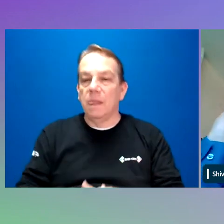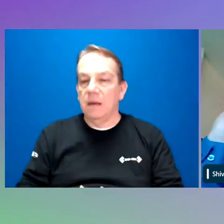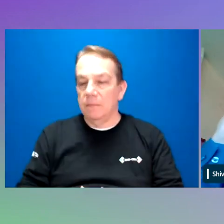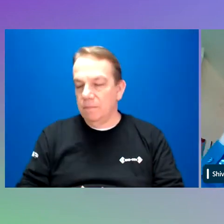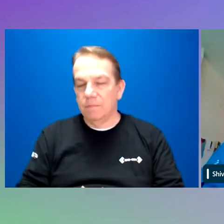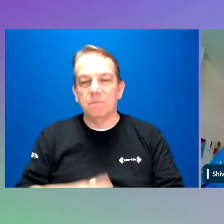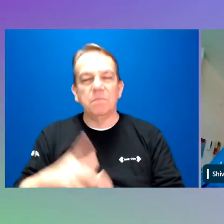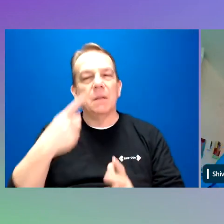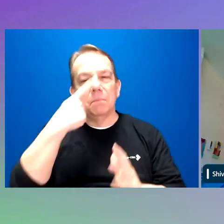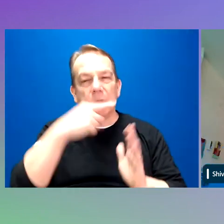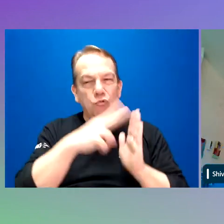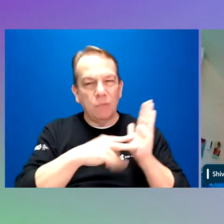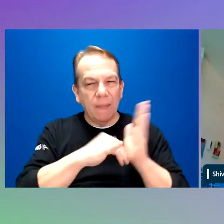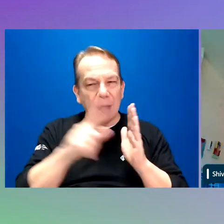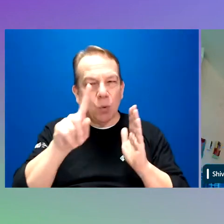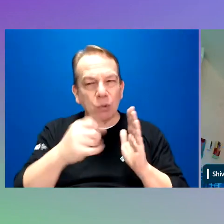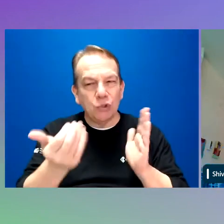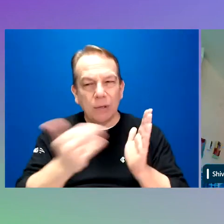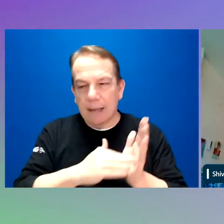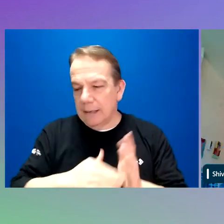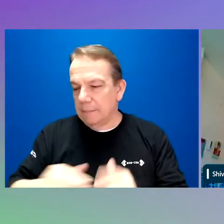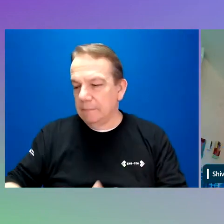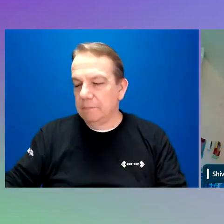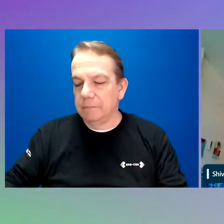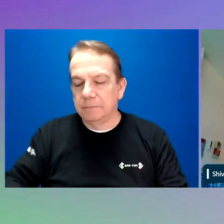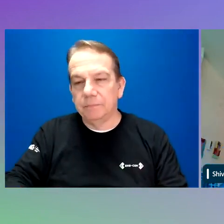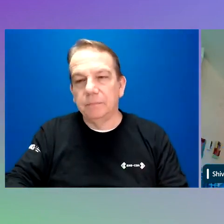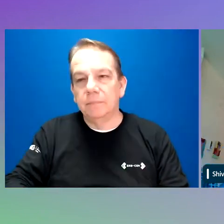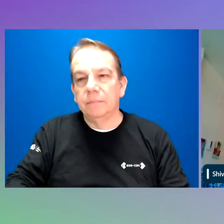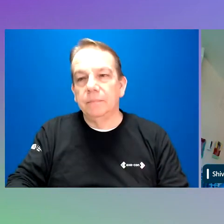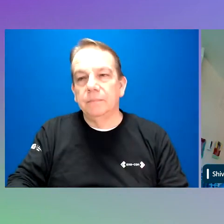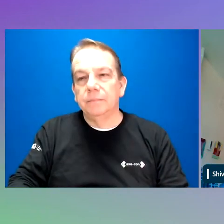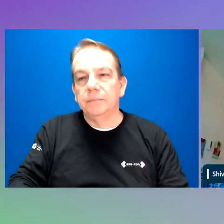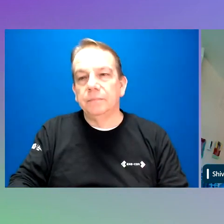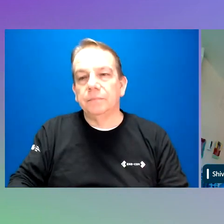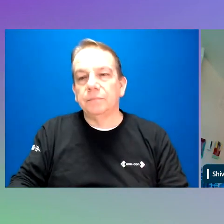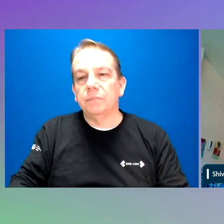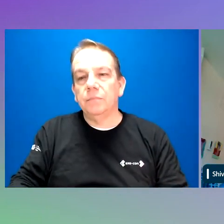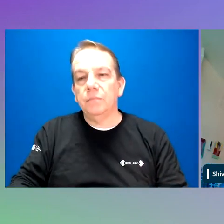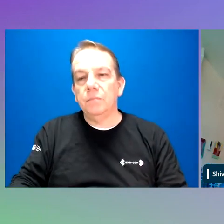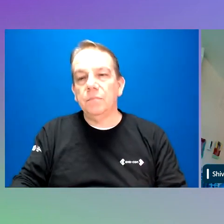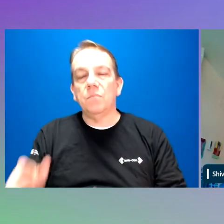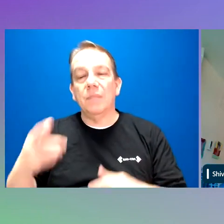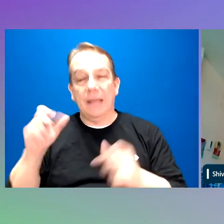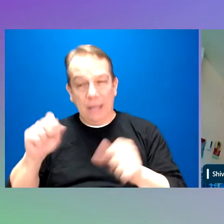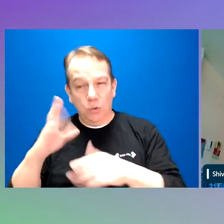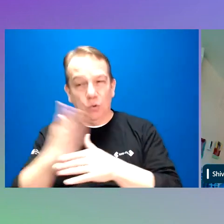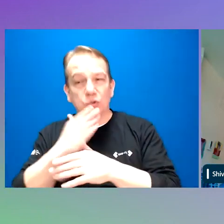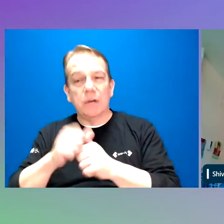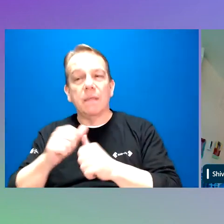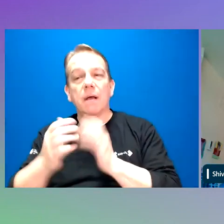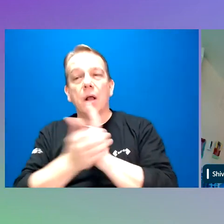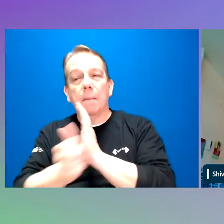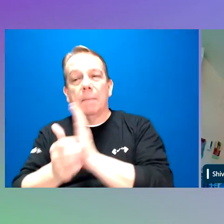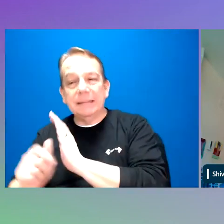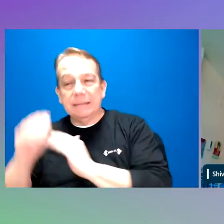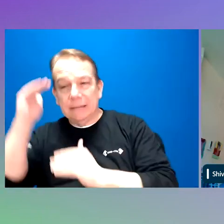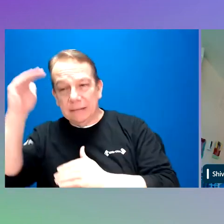time? Sure thing. Can you share the competencies or some examples you used to construct the